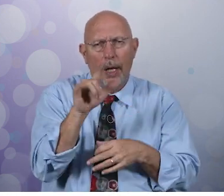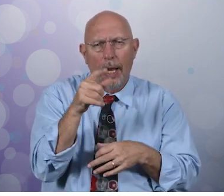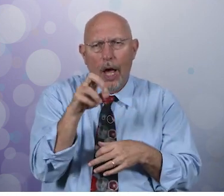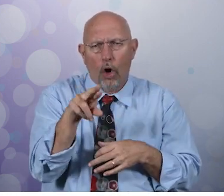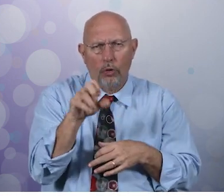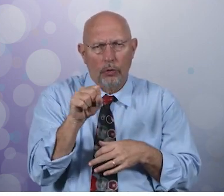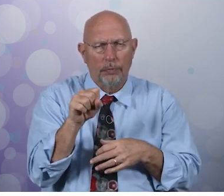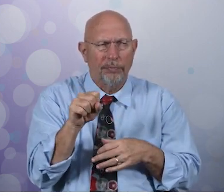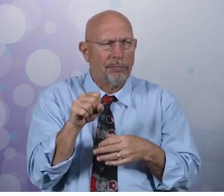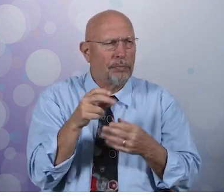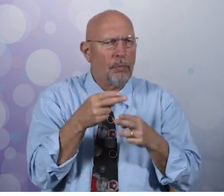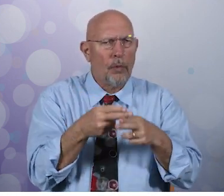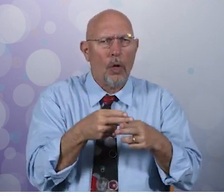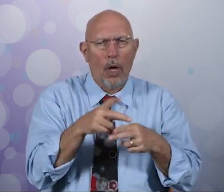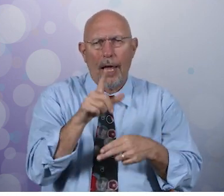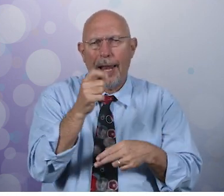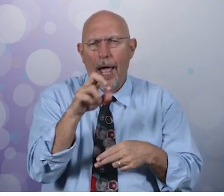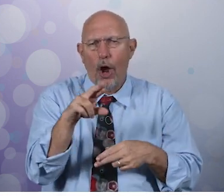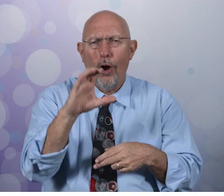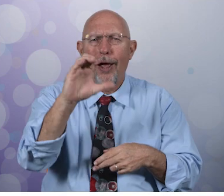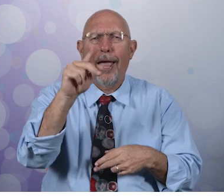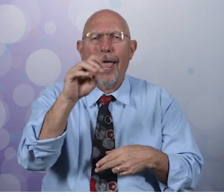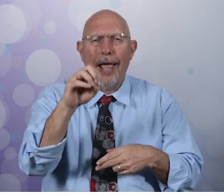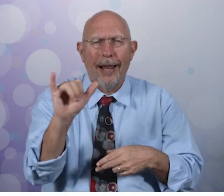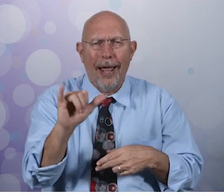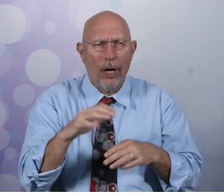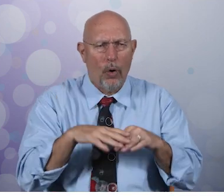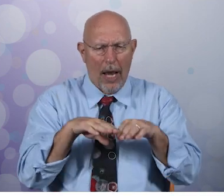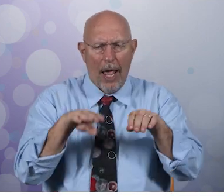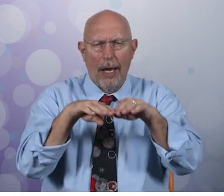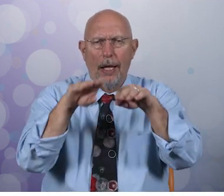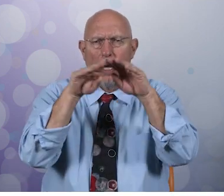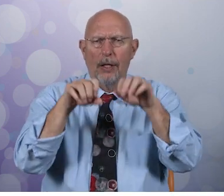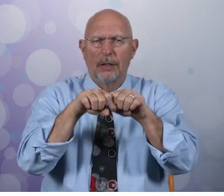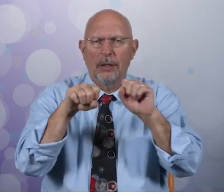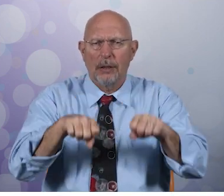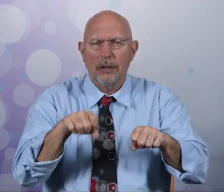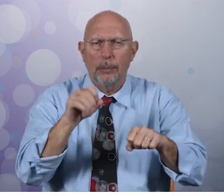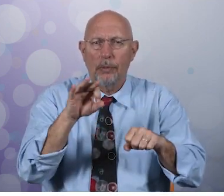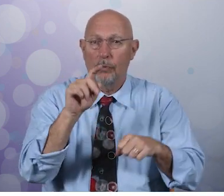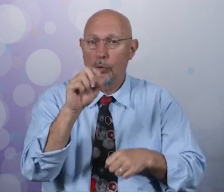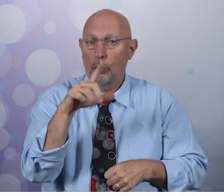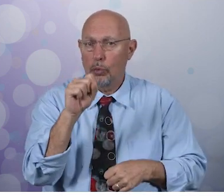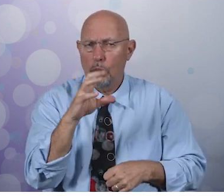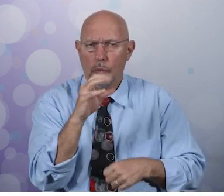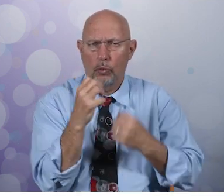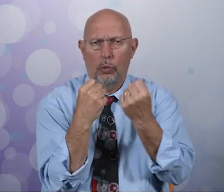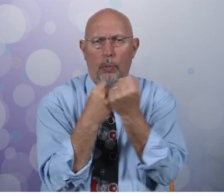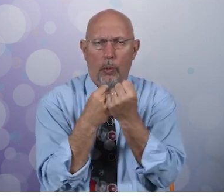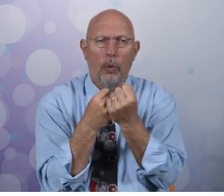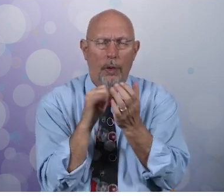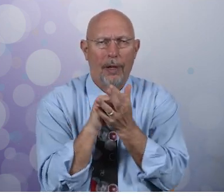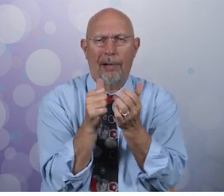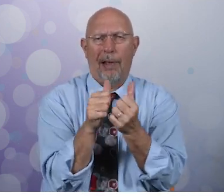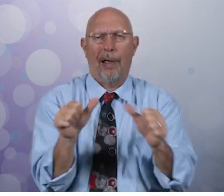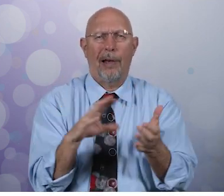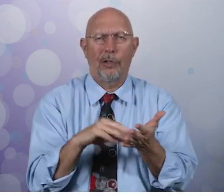I would call it a layer cake or a layered system of tools and supports that any student who takes state tests